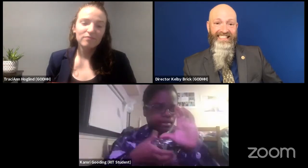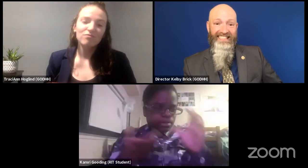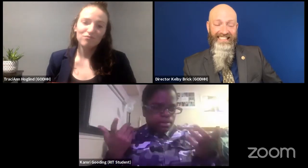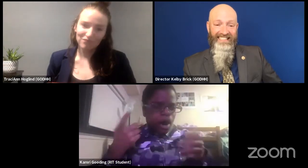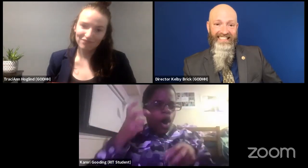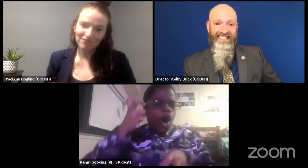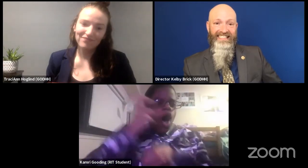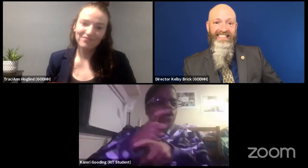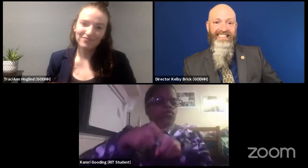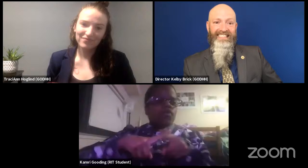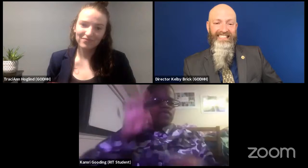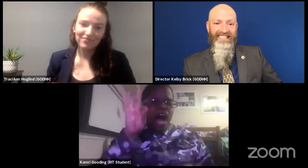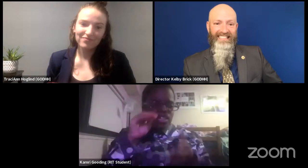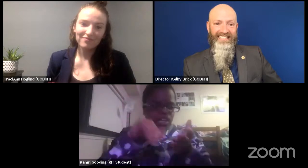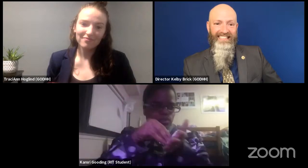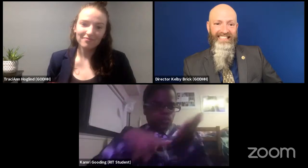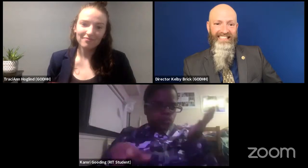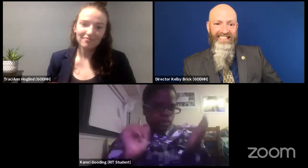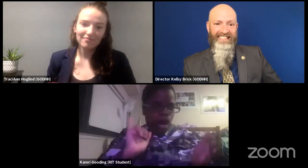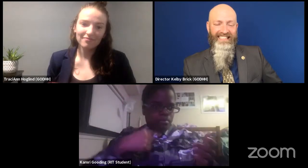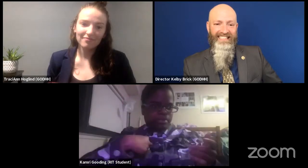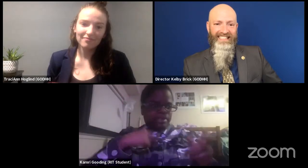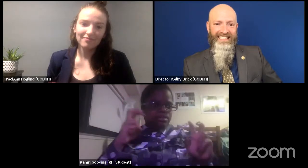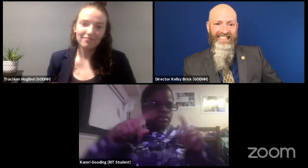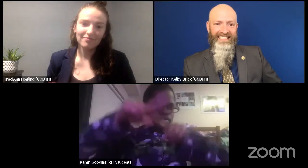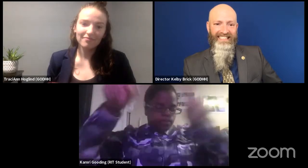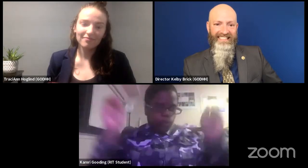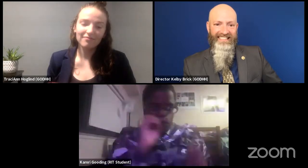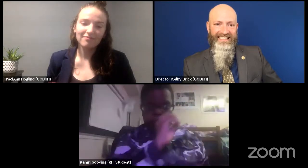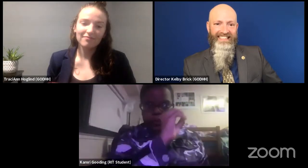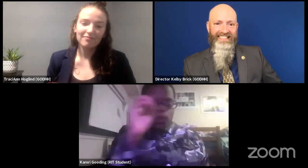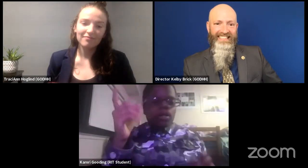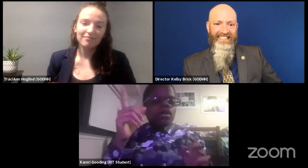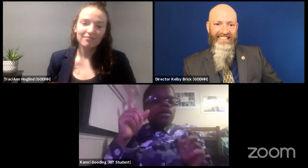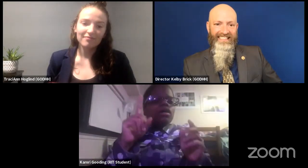on my life. And I think the biggest impact has been the difficulty in finding students